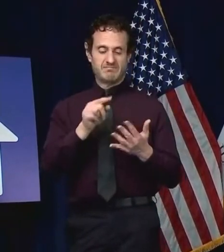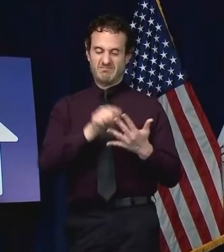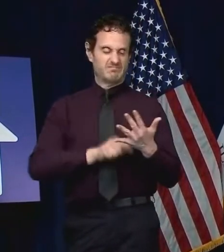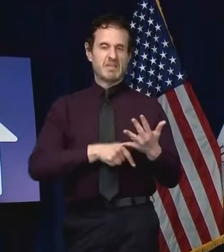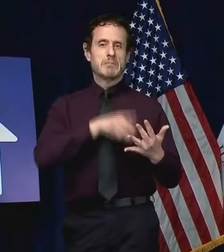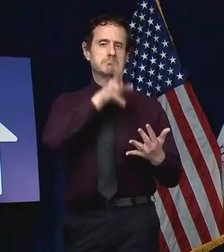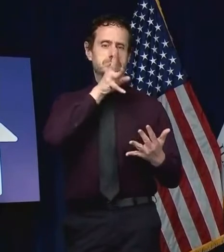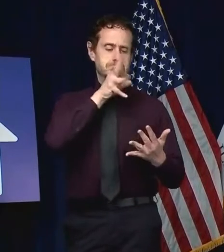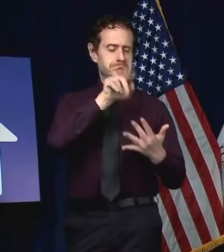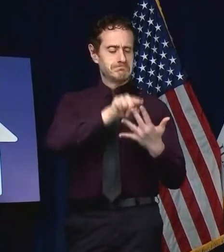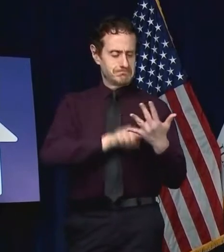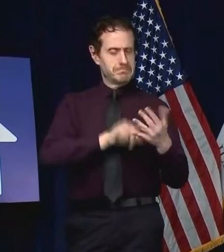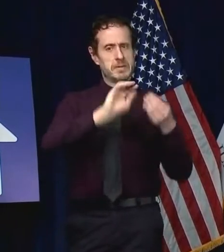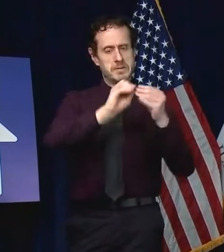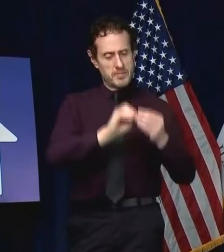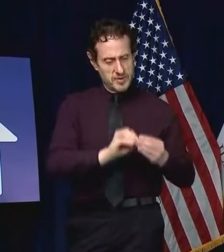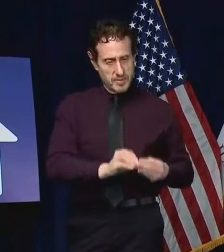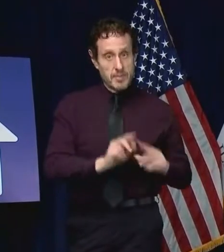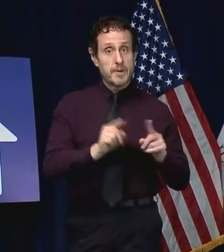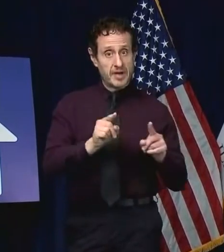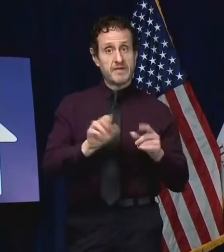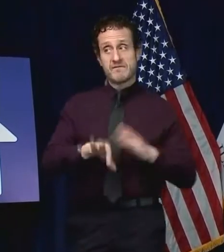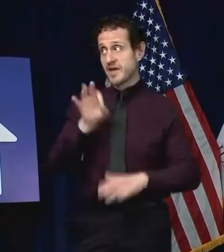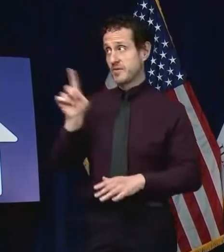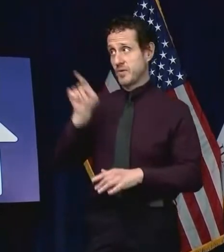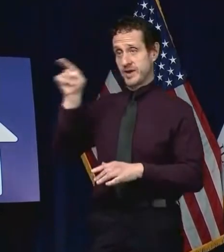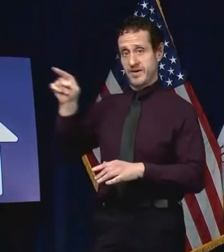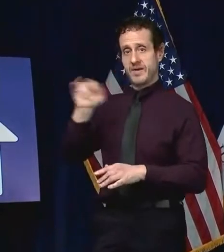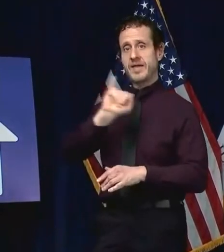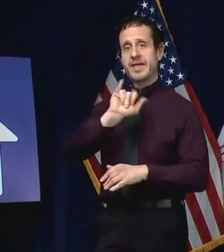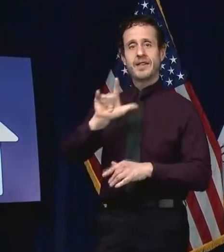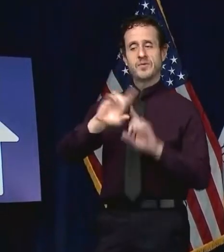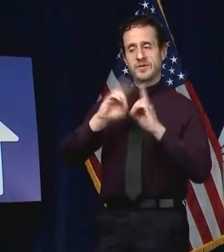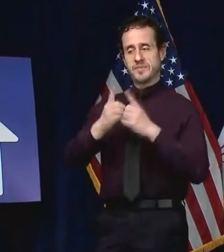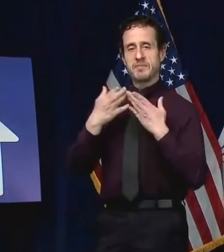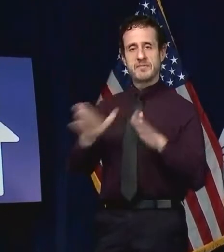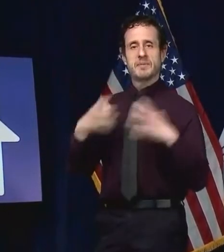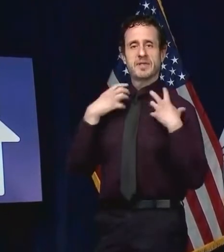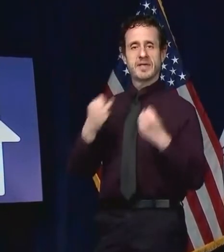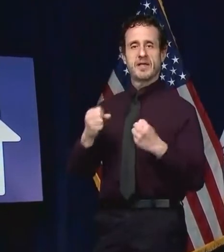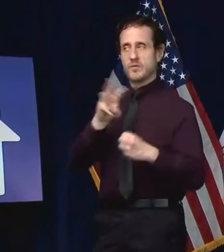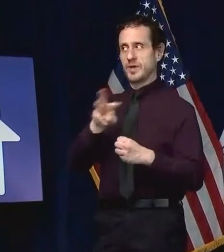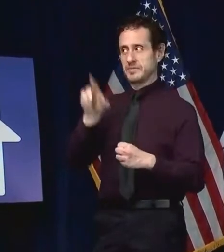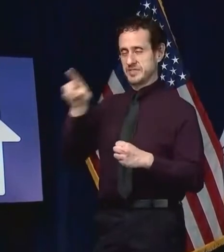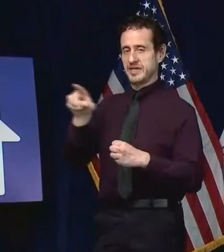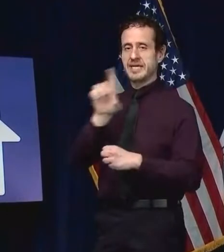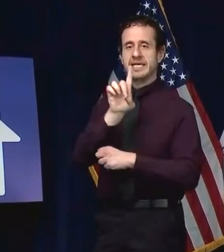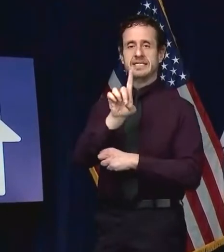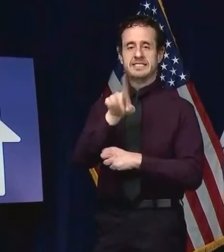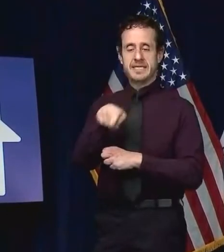this data is available including Regional breakdowns on the Illinois Department of Public